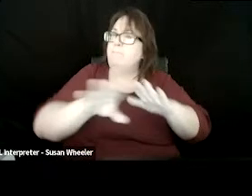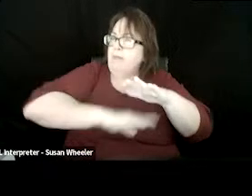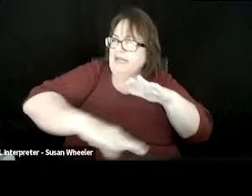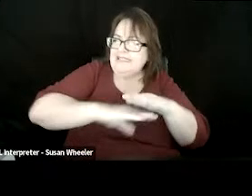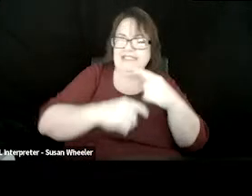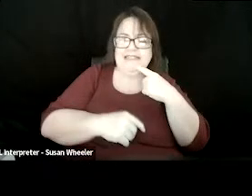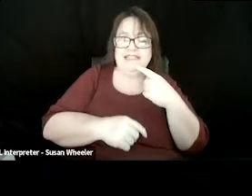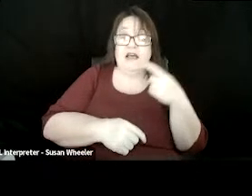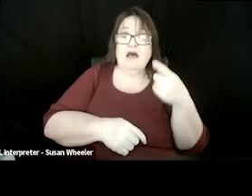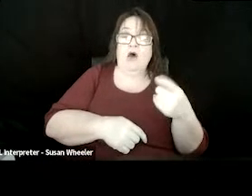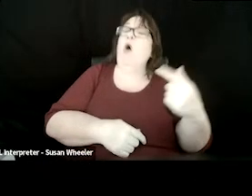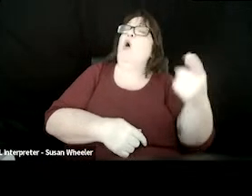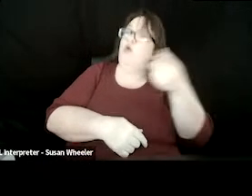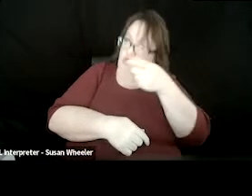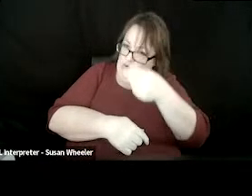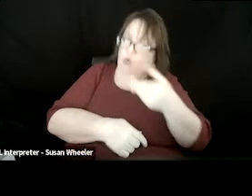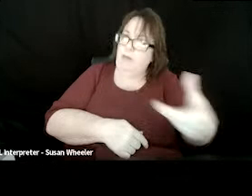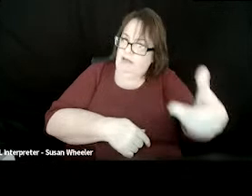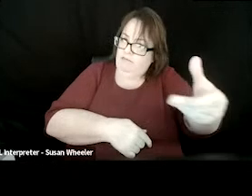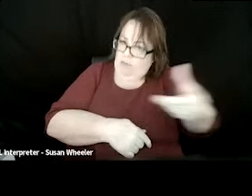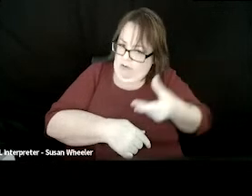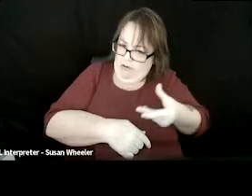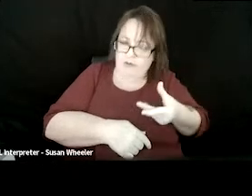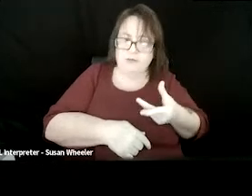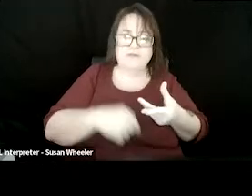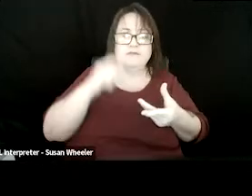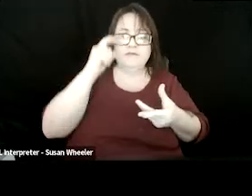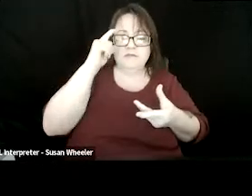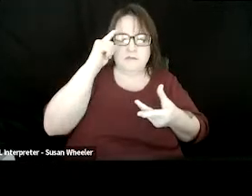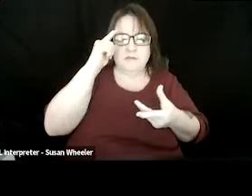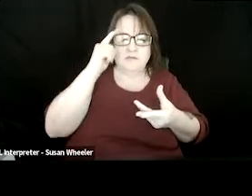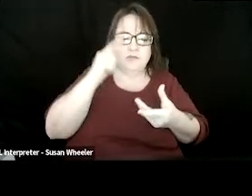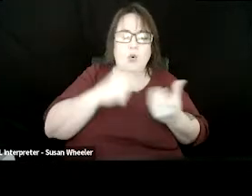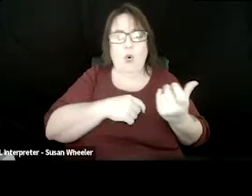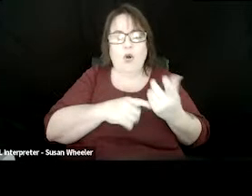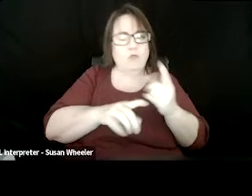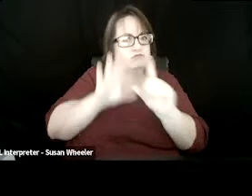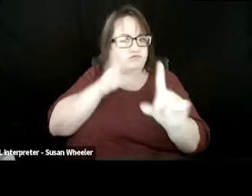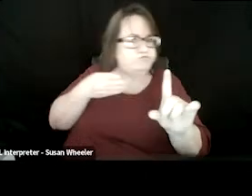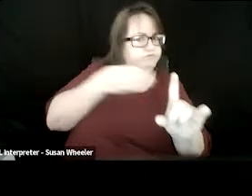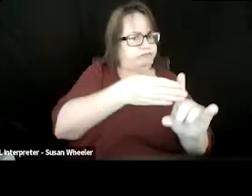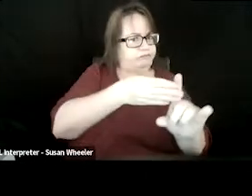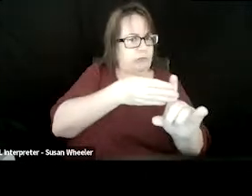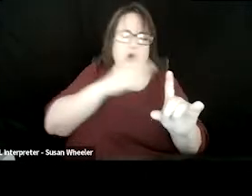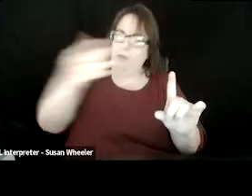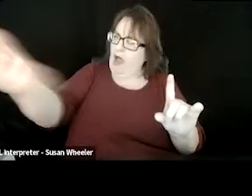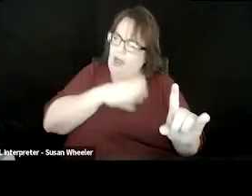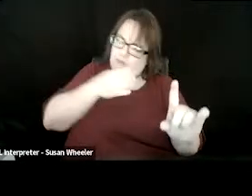that you're gonna be employed or exclusive to an employer for a certain period of time,